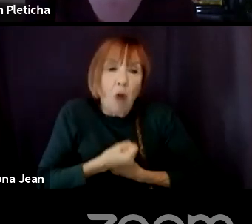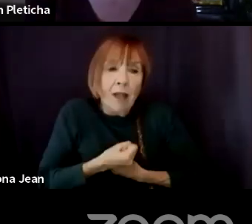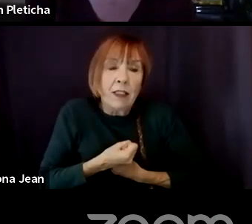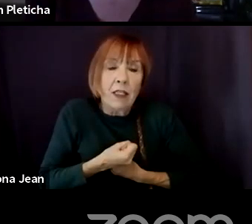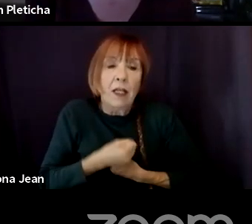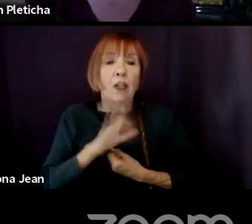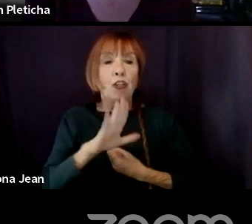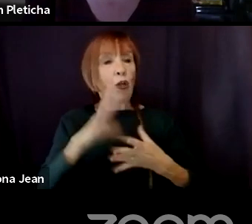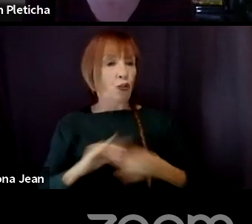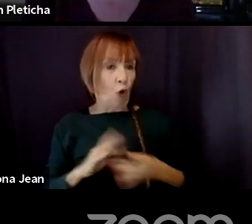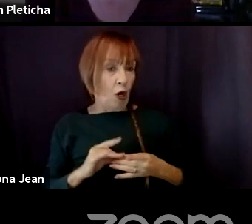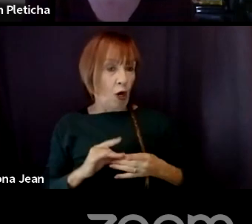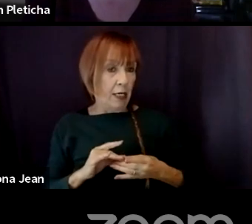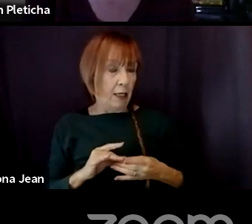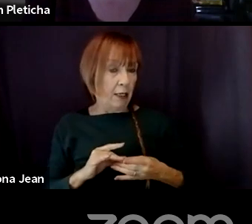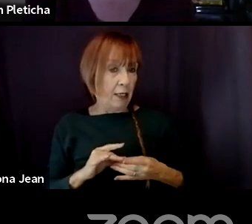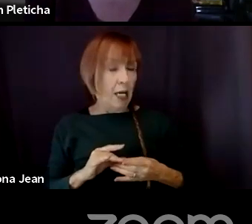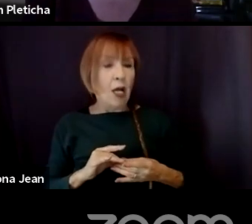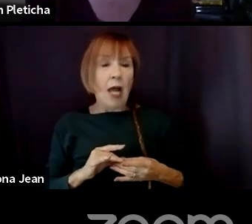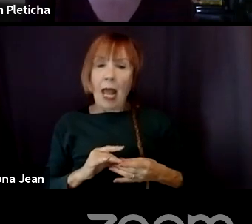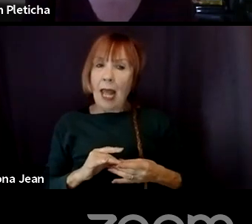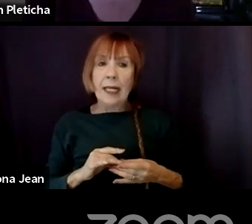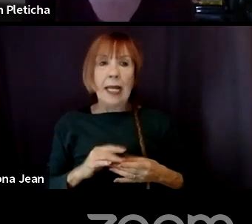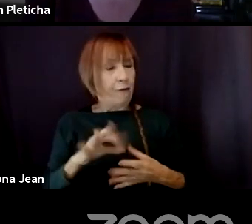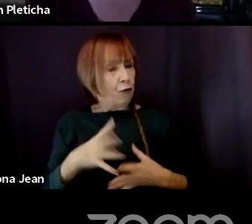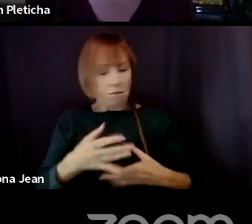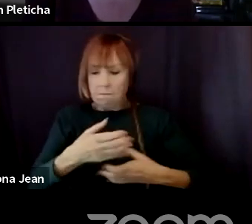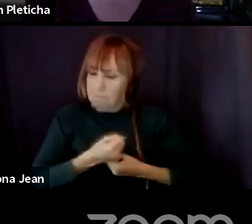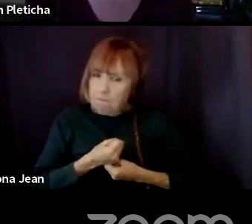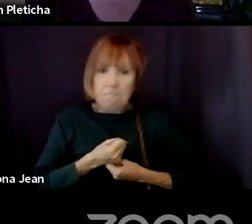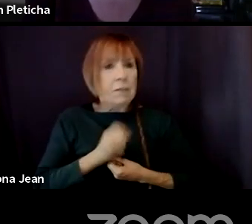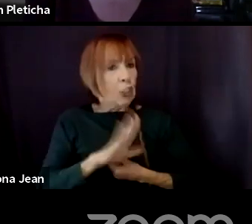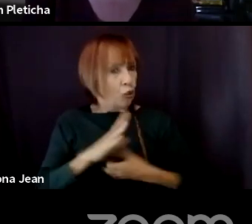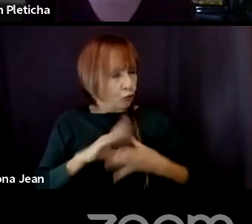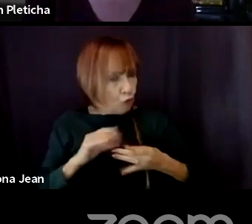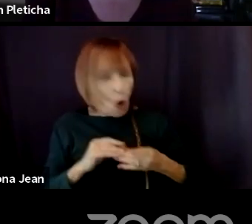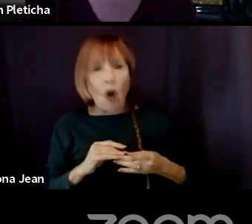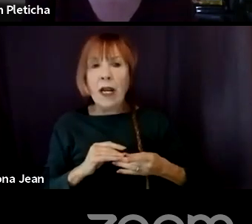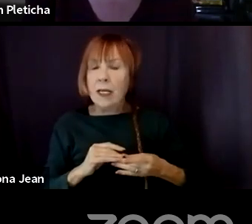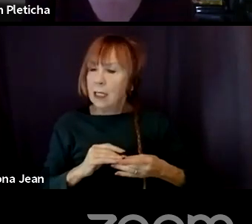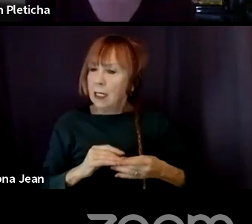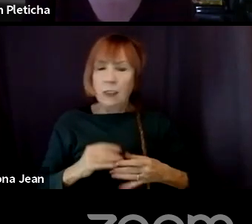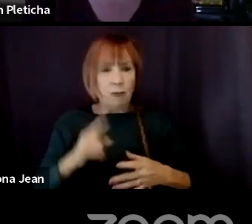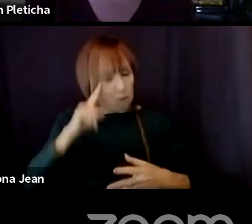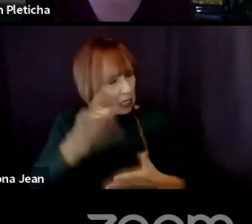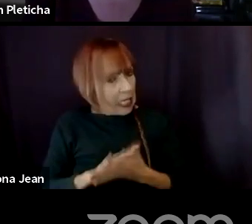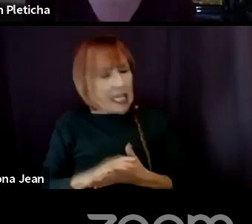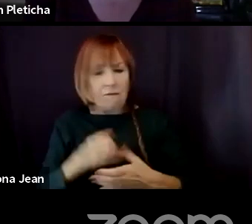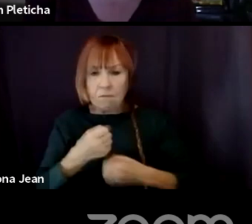And if you have that to fall back on, you can usually use that to navigate whatever waters you're in.